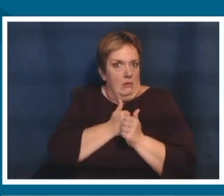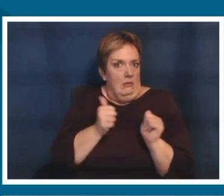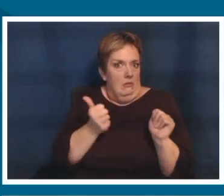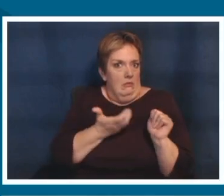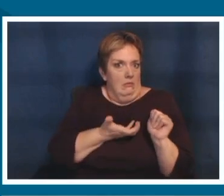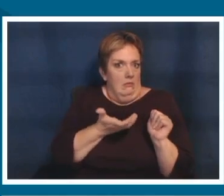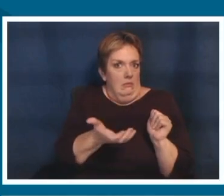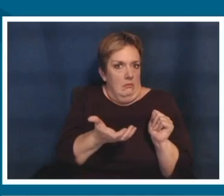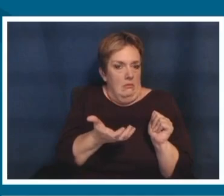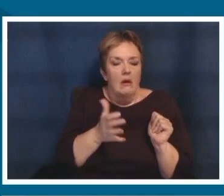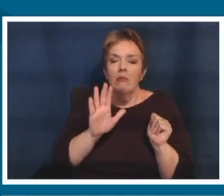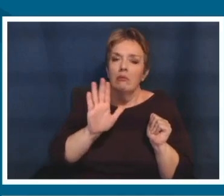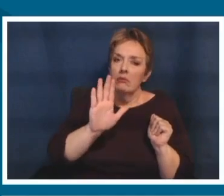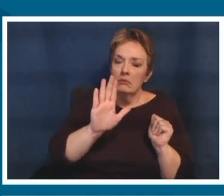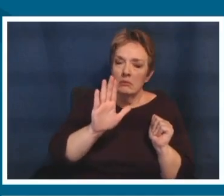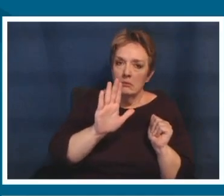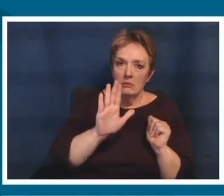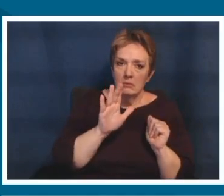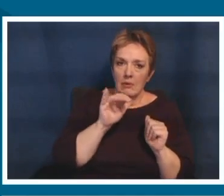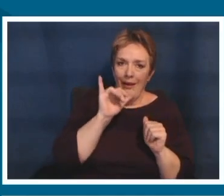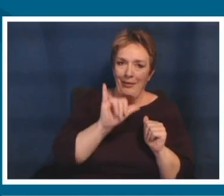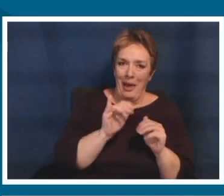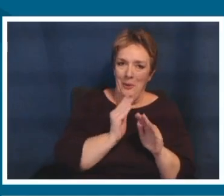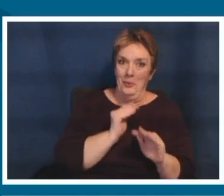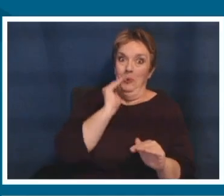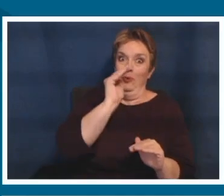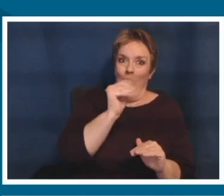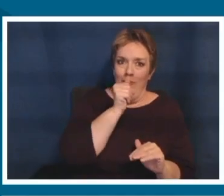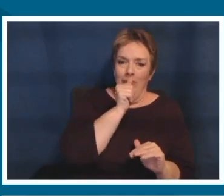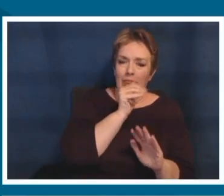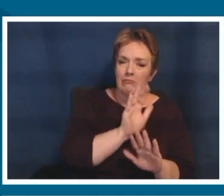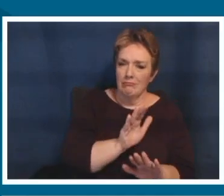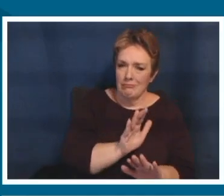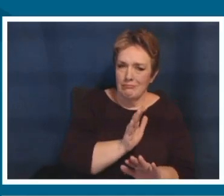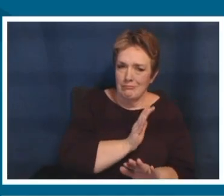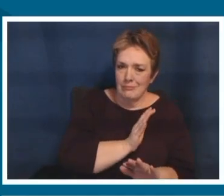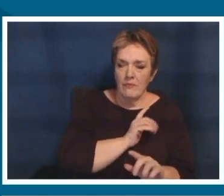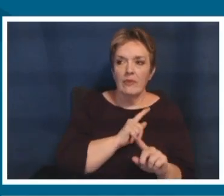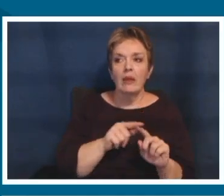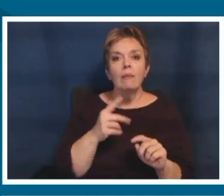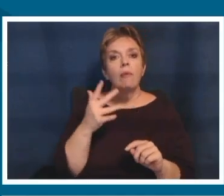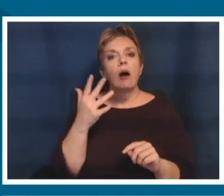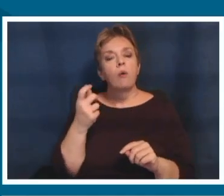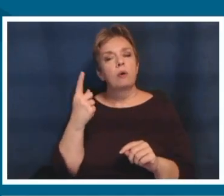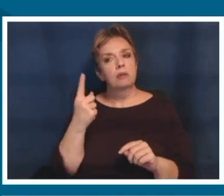vulnerable because that connection to